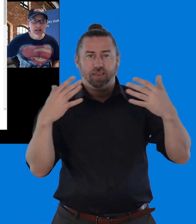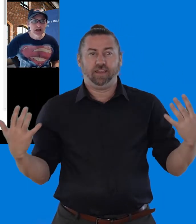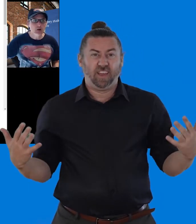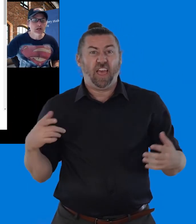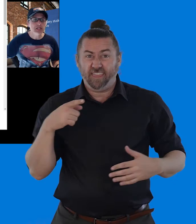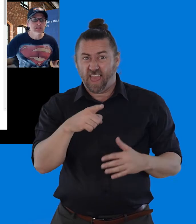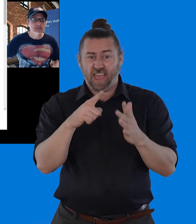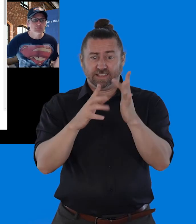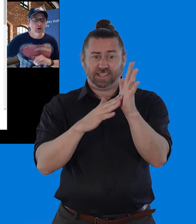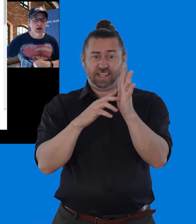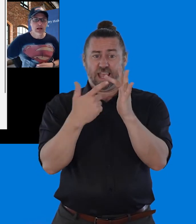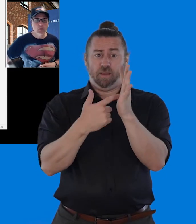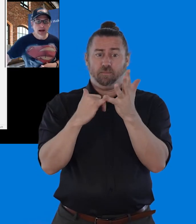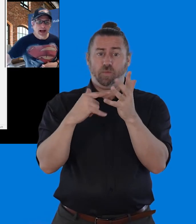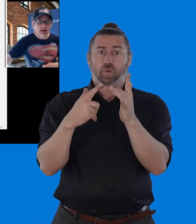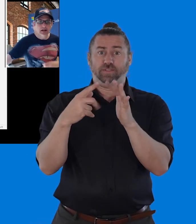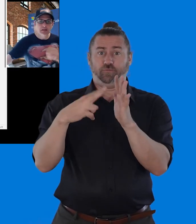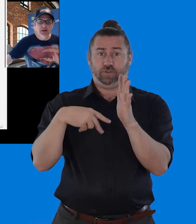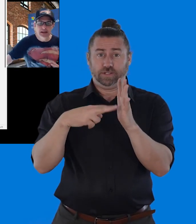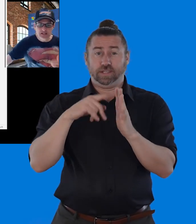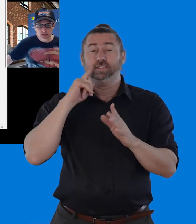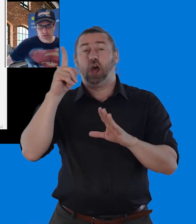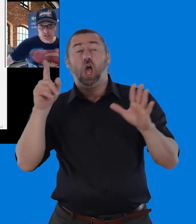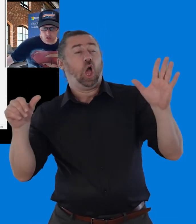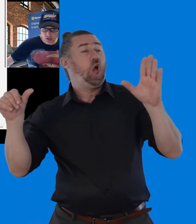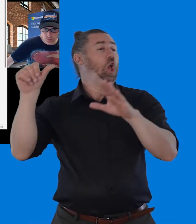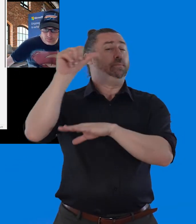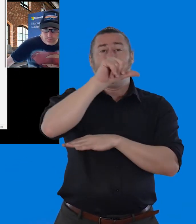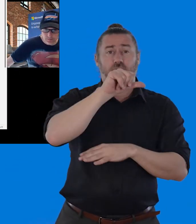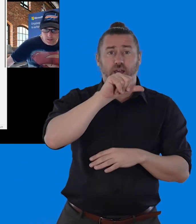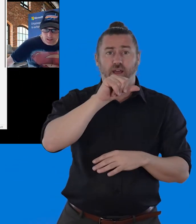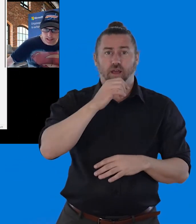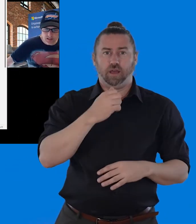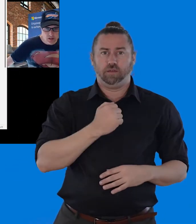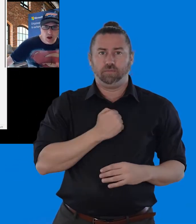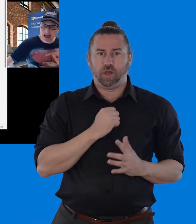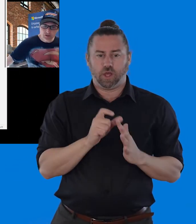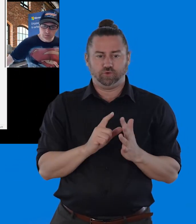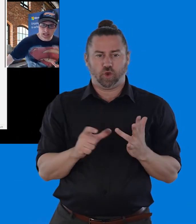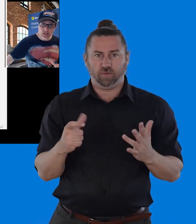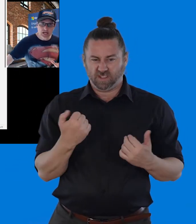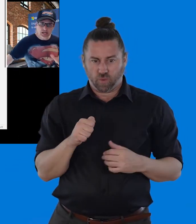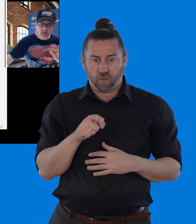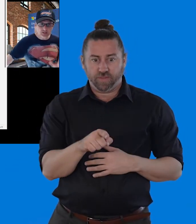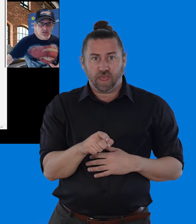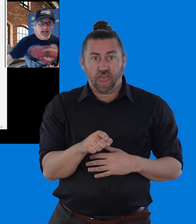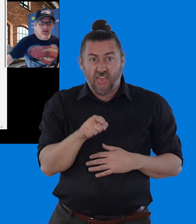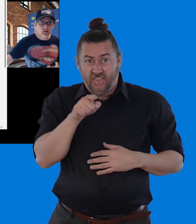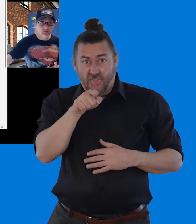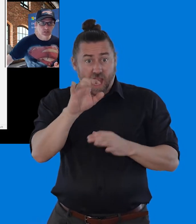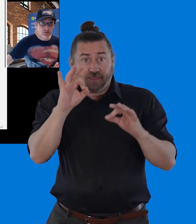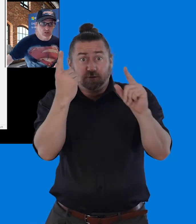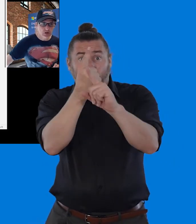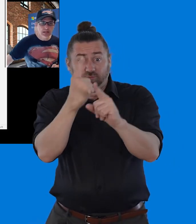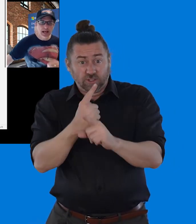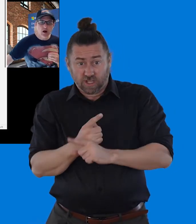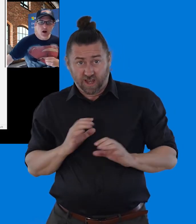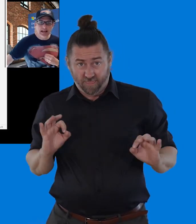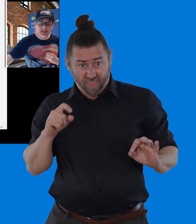And now look at this, when I go back. There's the original document. OK, so I haven't made any changes to the actual original document, and I,